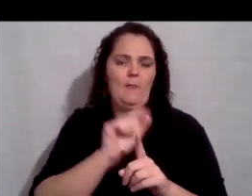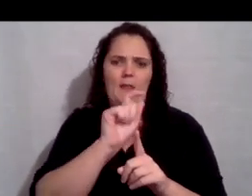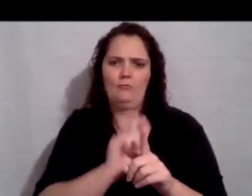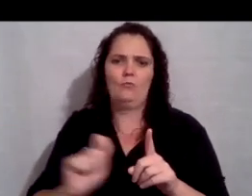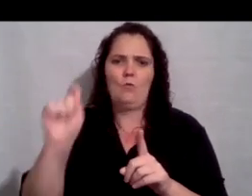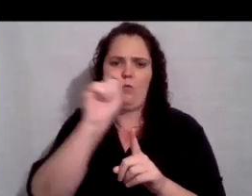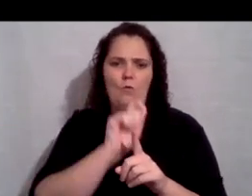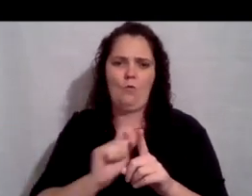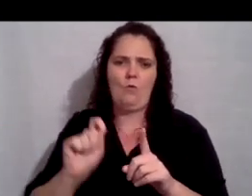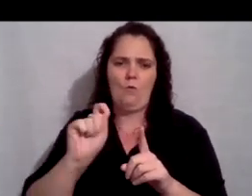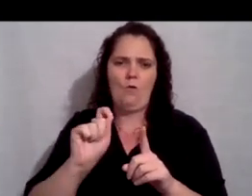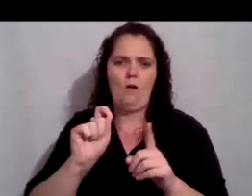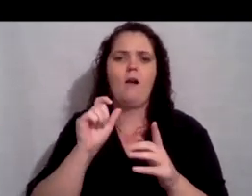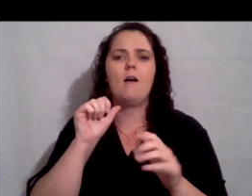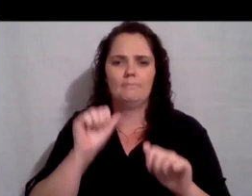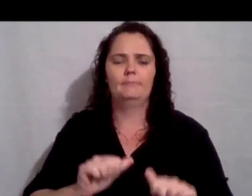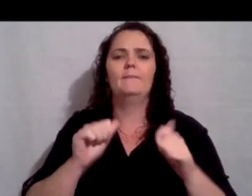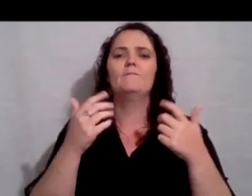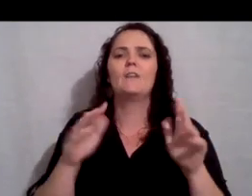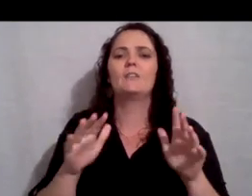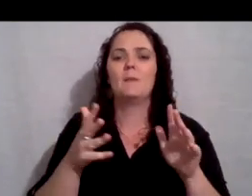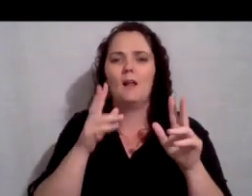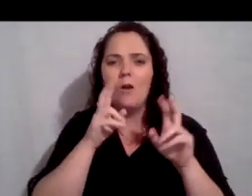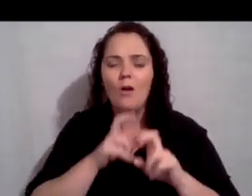choices that those artists have have made.